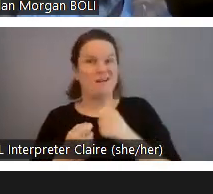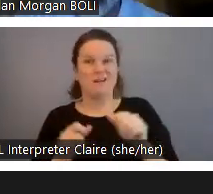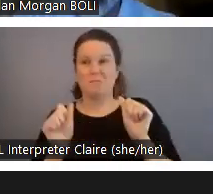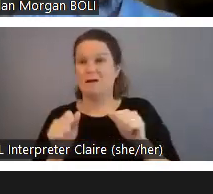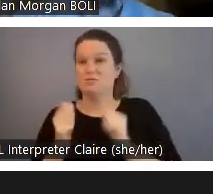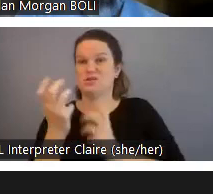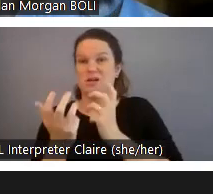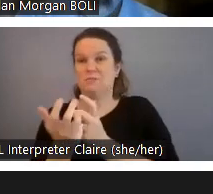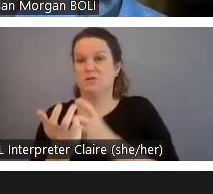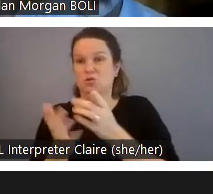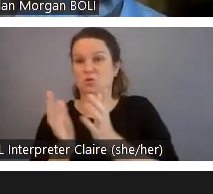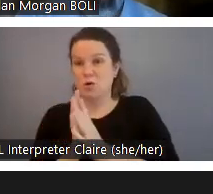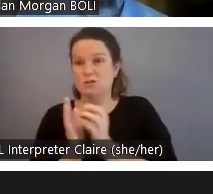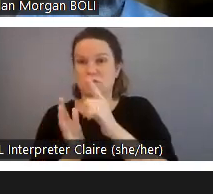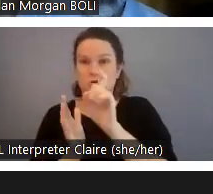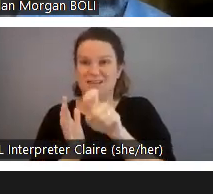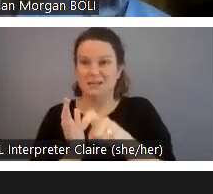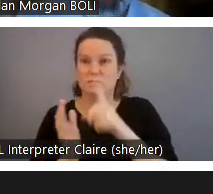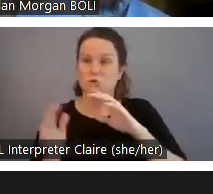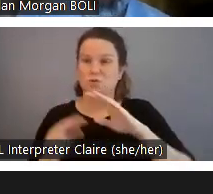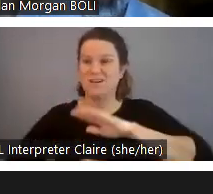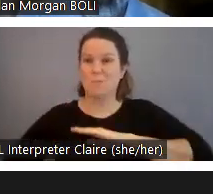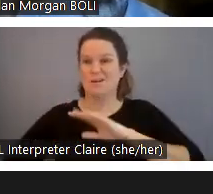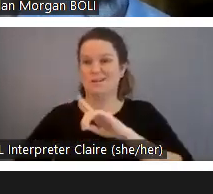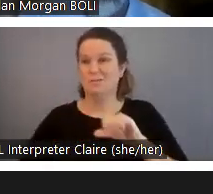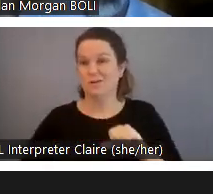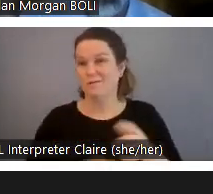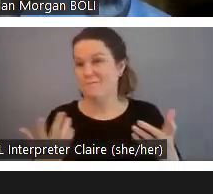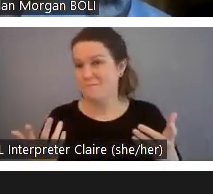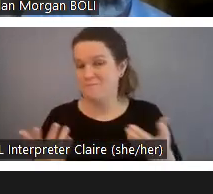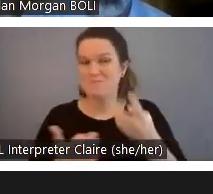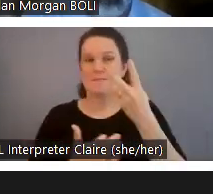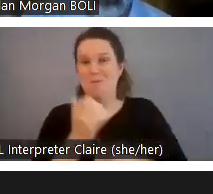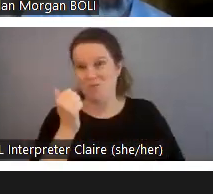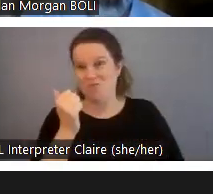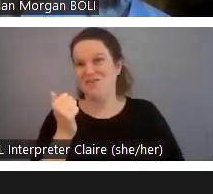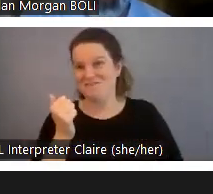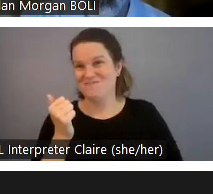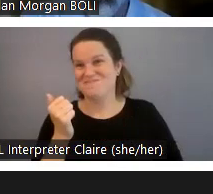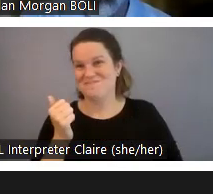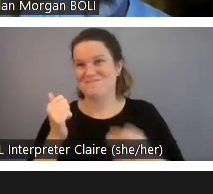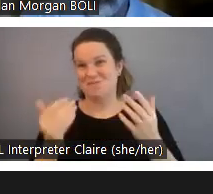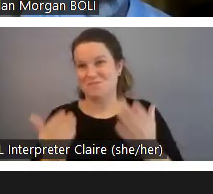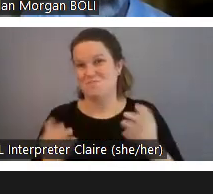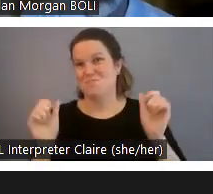request or need to accommodate a disability. So, both of those are on the